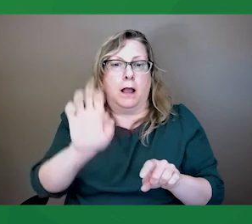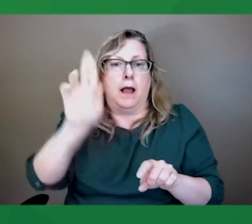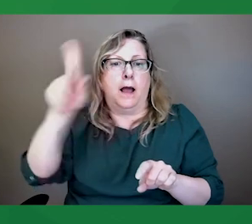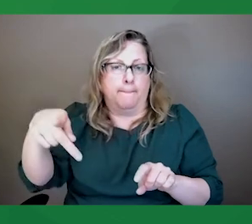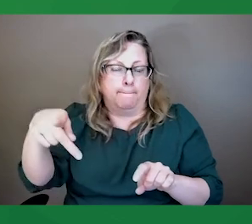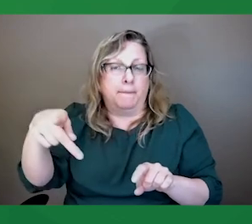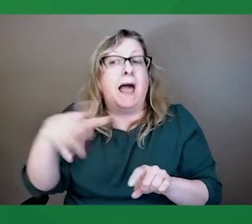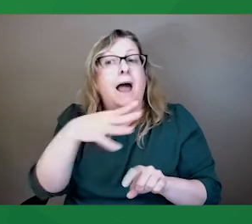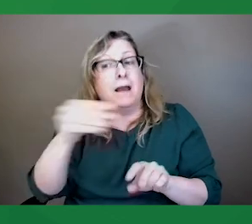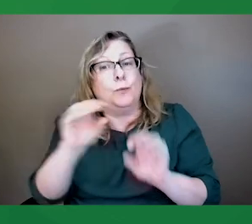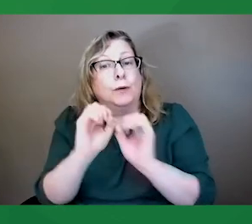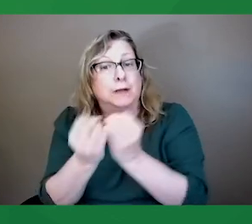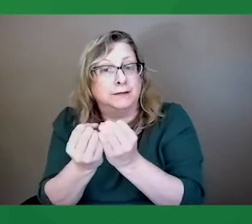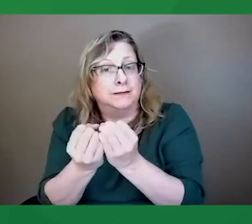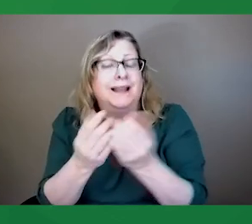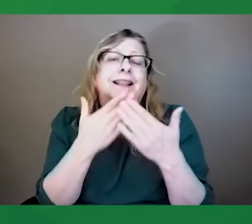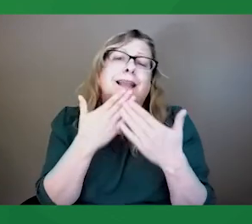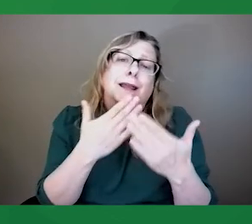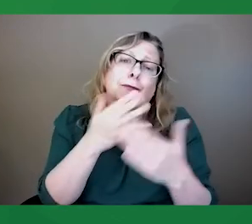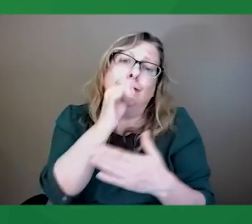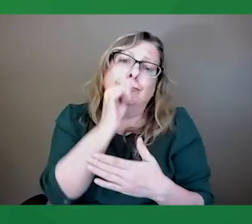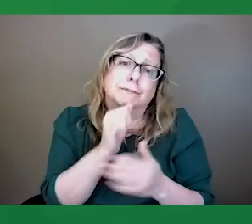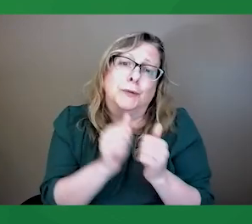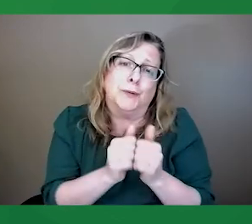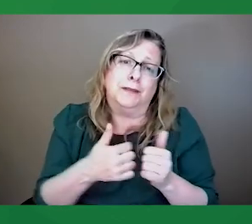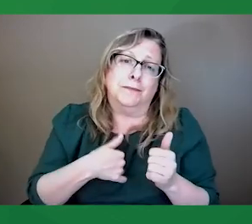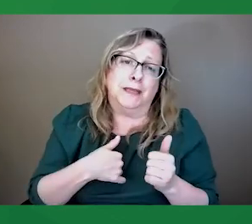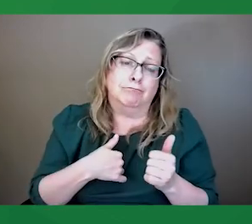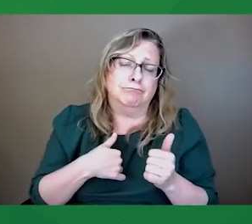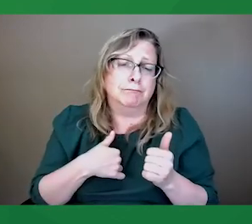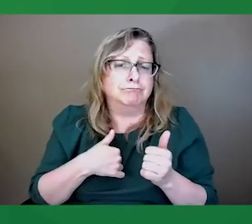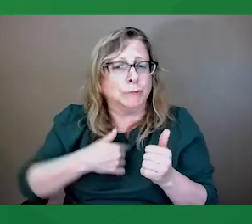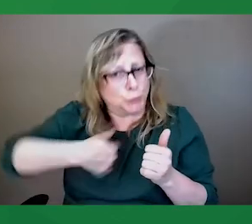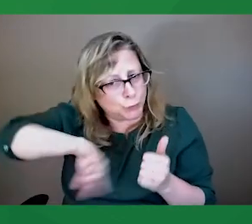Thank you for bearing with me. Let's talk. (audience applauding)